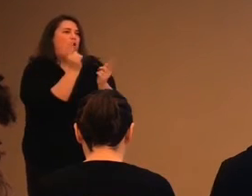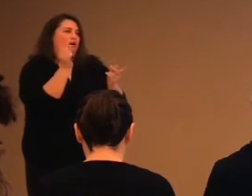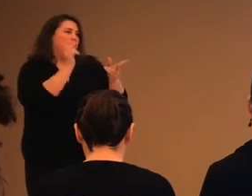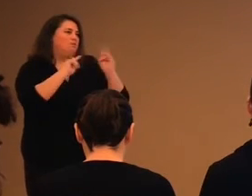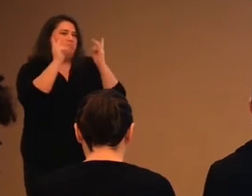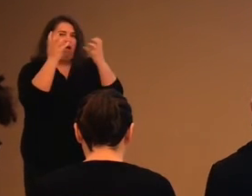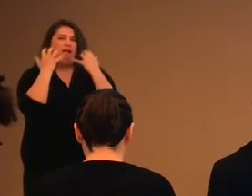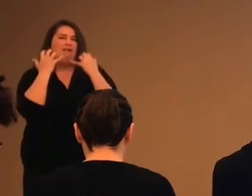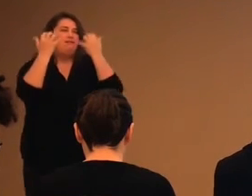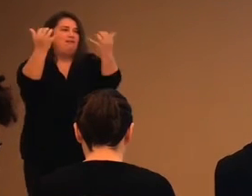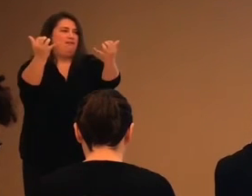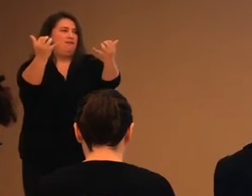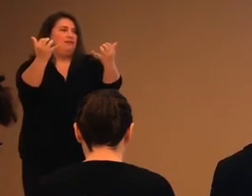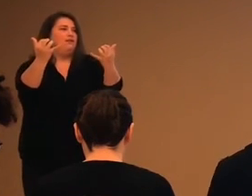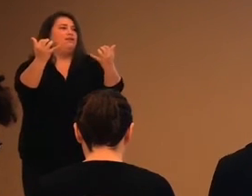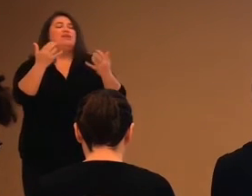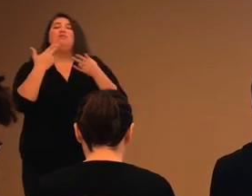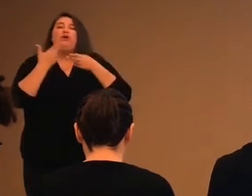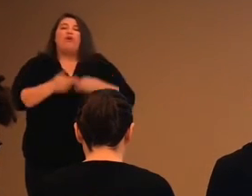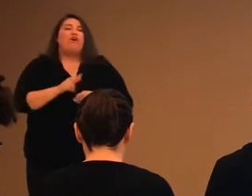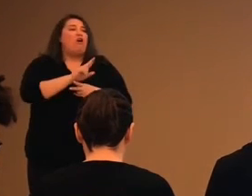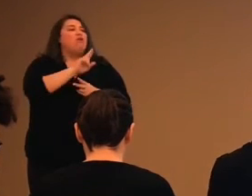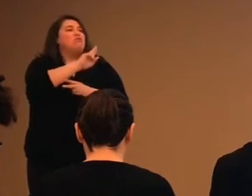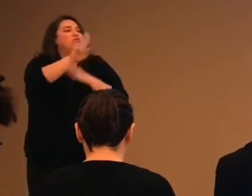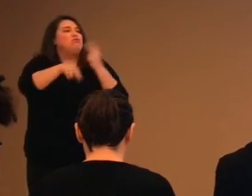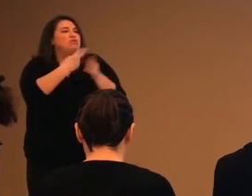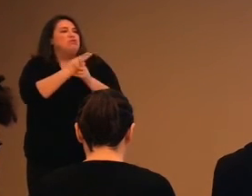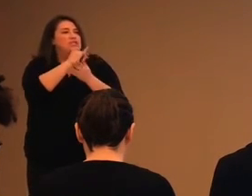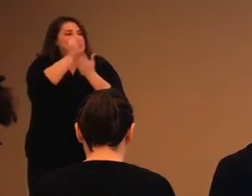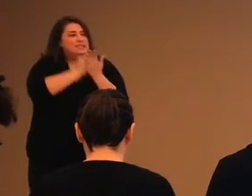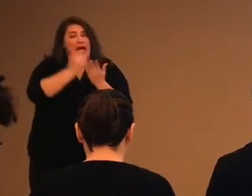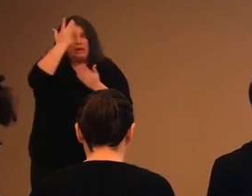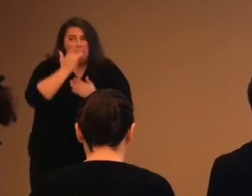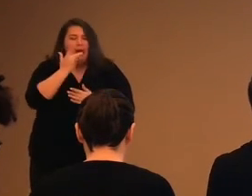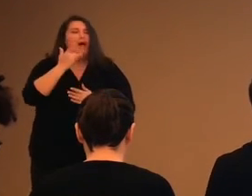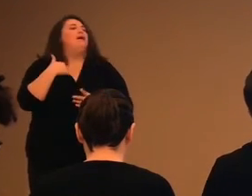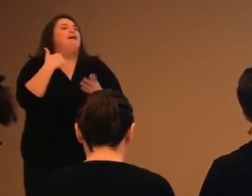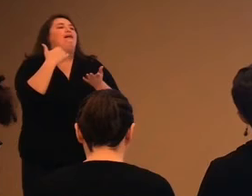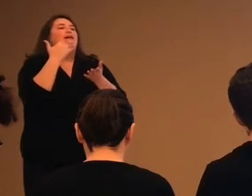We call it Universal Design because not only does it help the people who need that a special